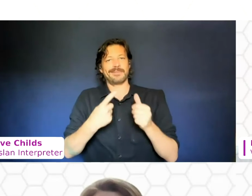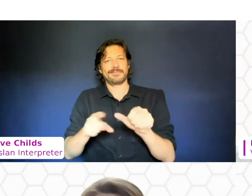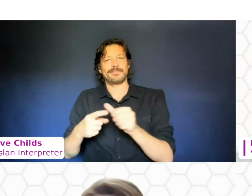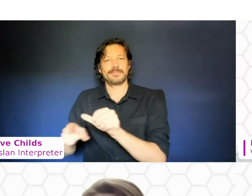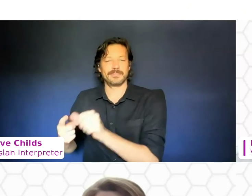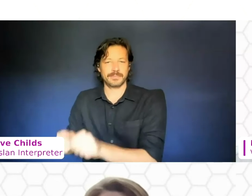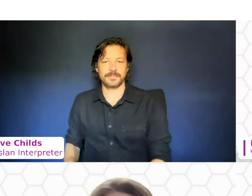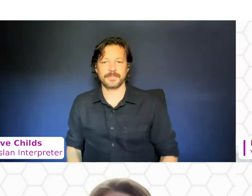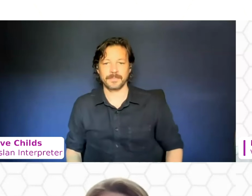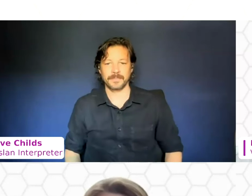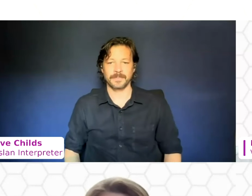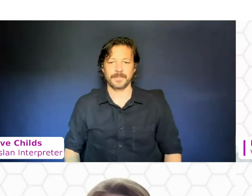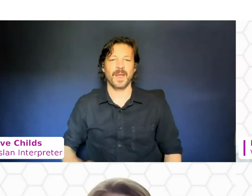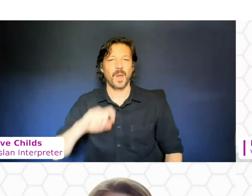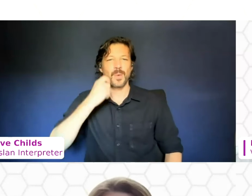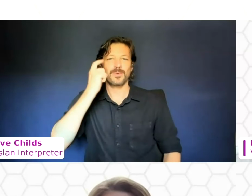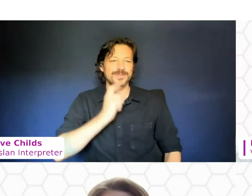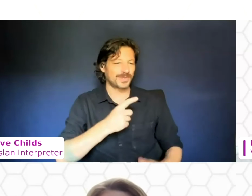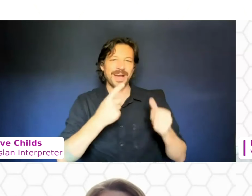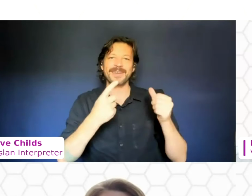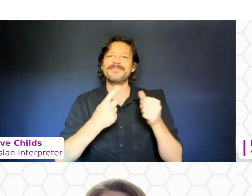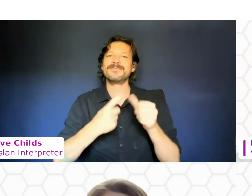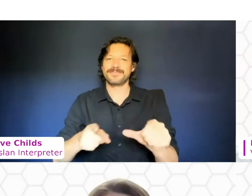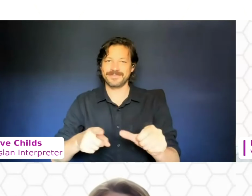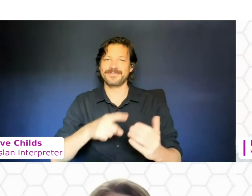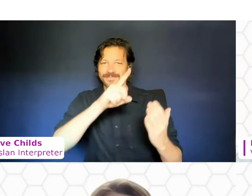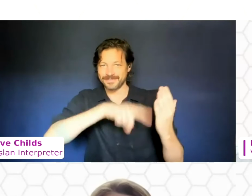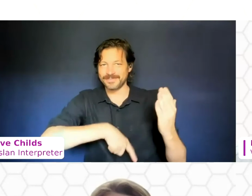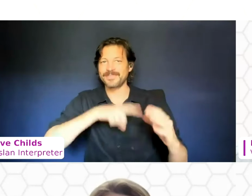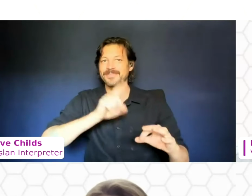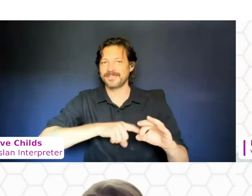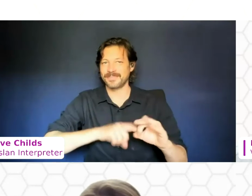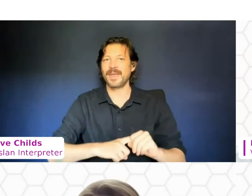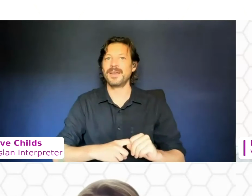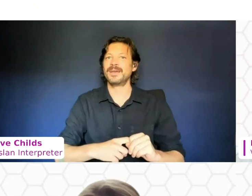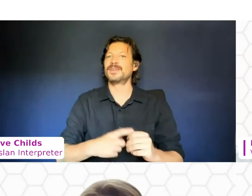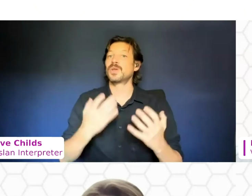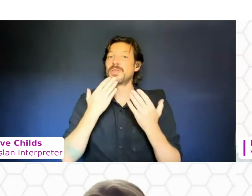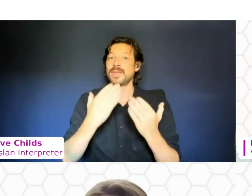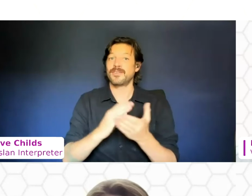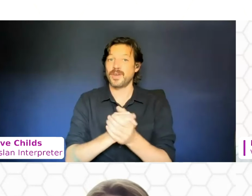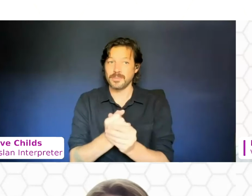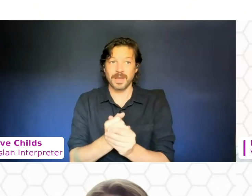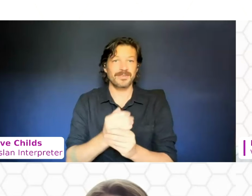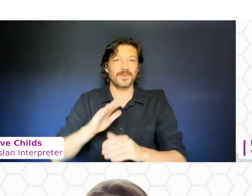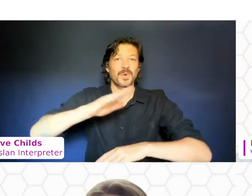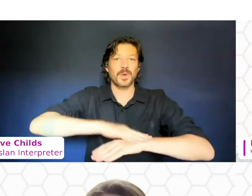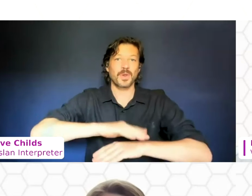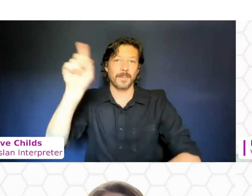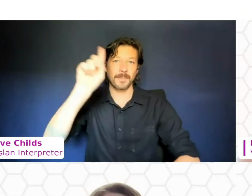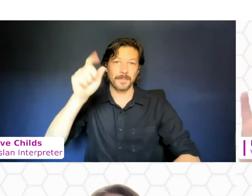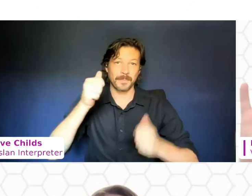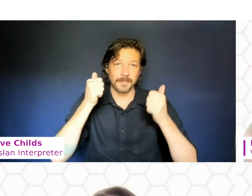and attempt to answer some of these questions. So thank you very much for your time today, thanks